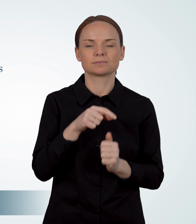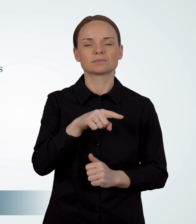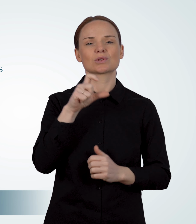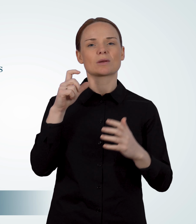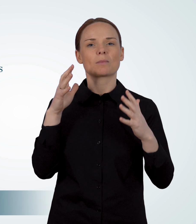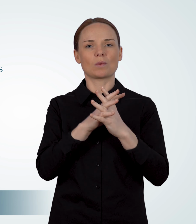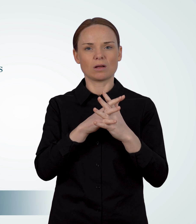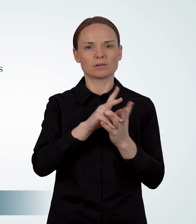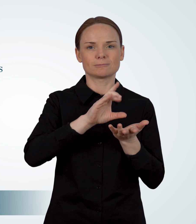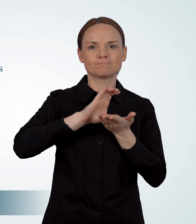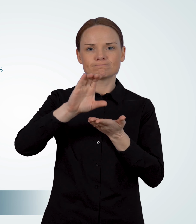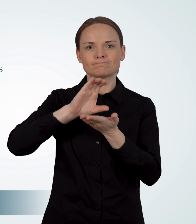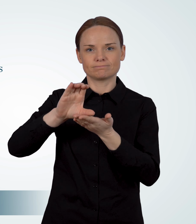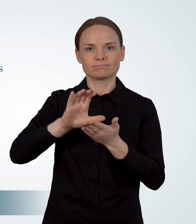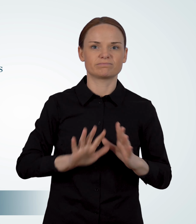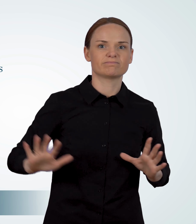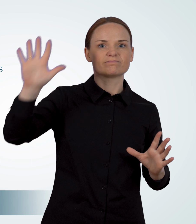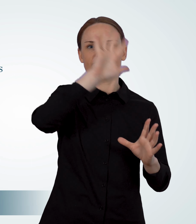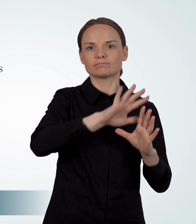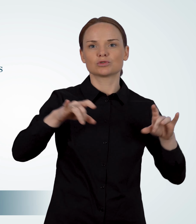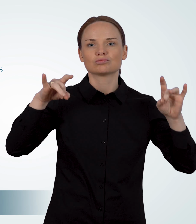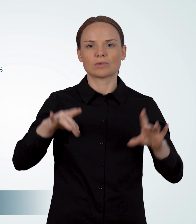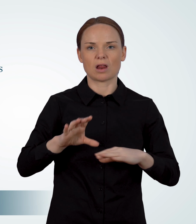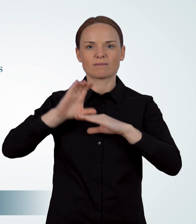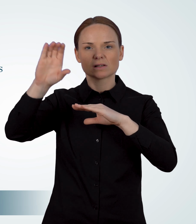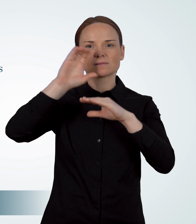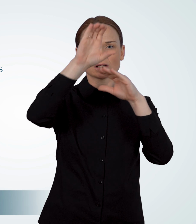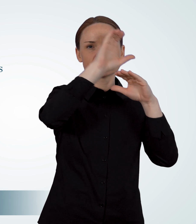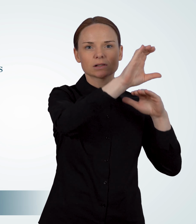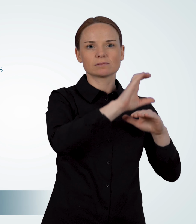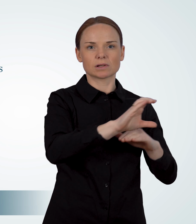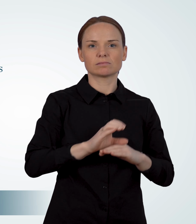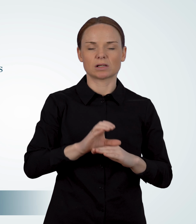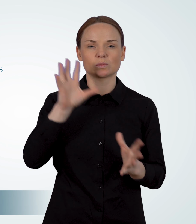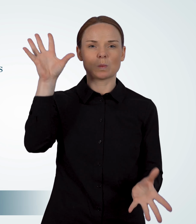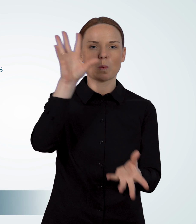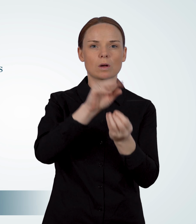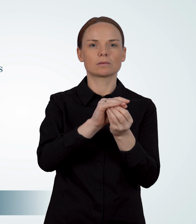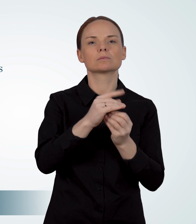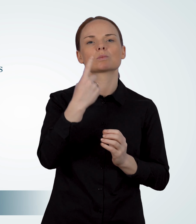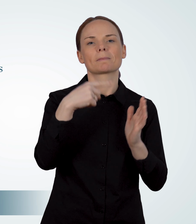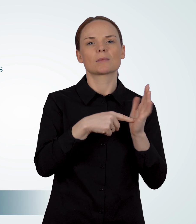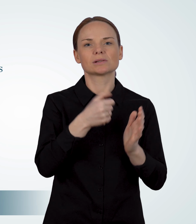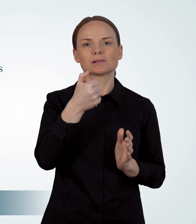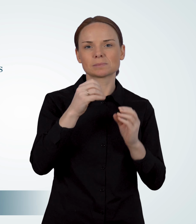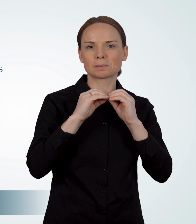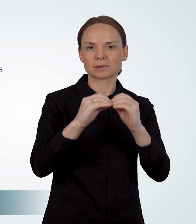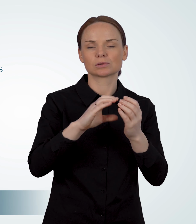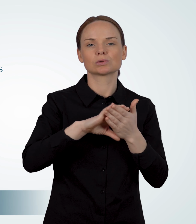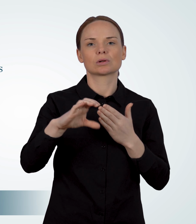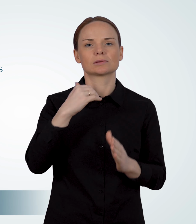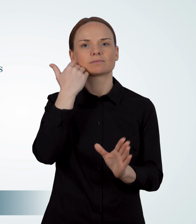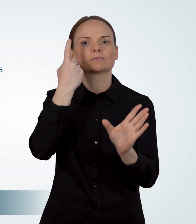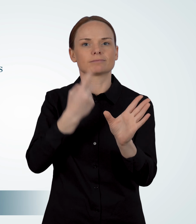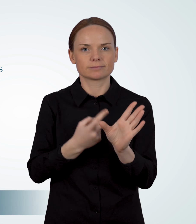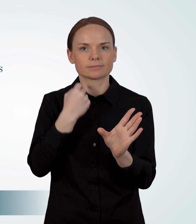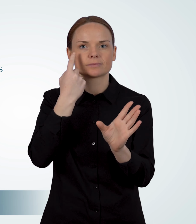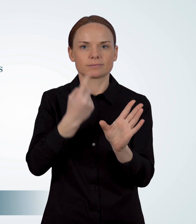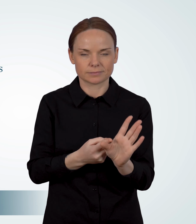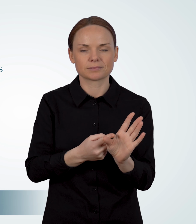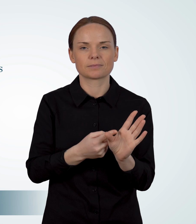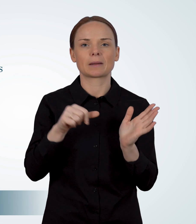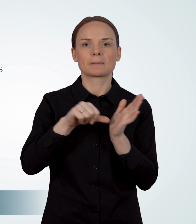The Commonwealth has provided around $1.6 billion each year to the states